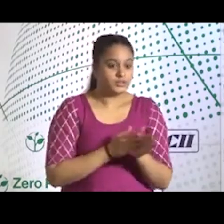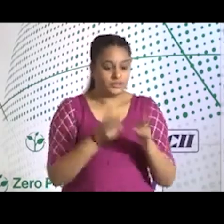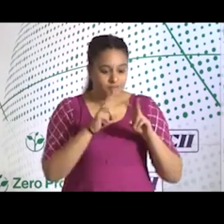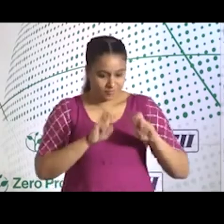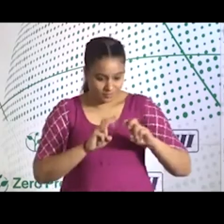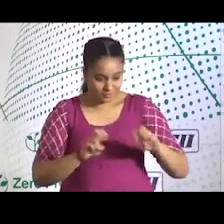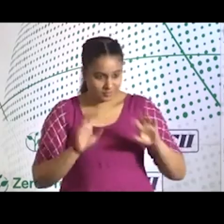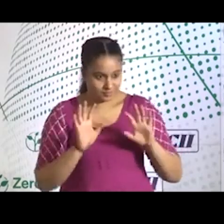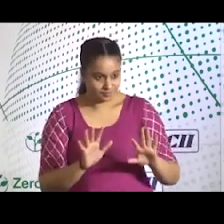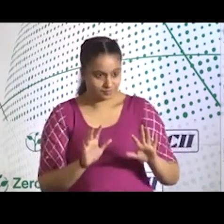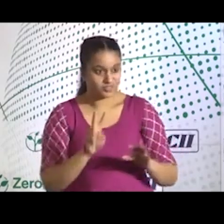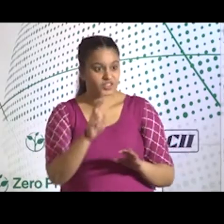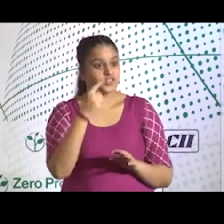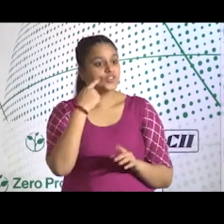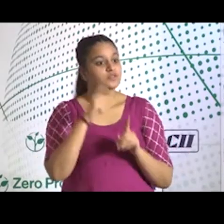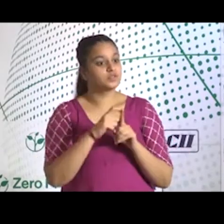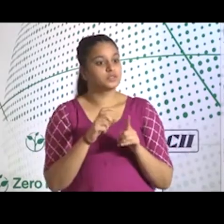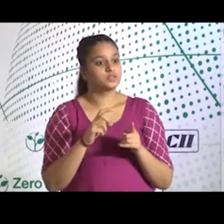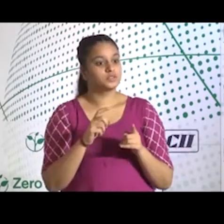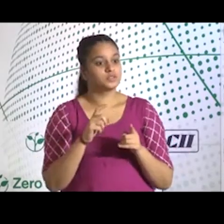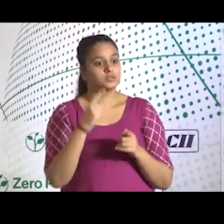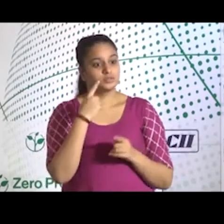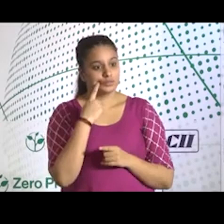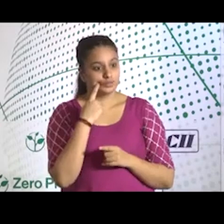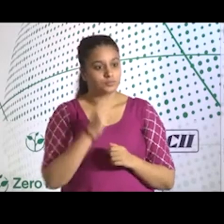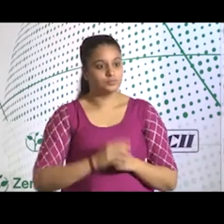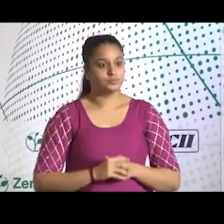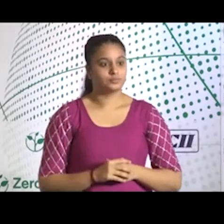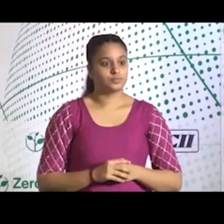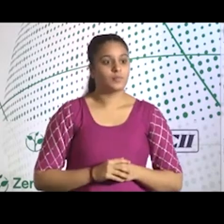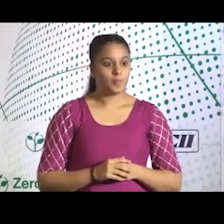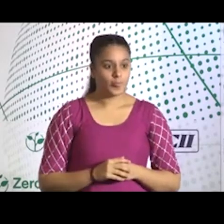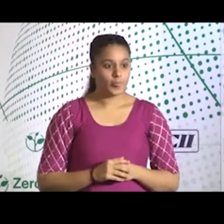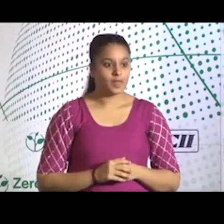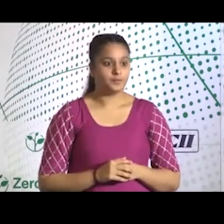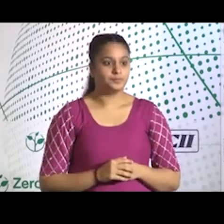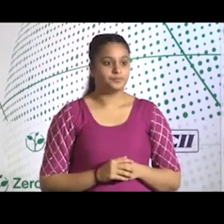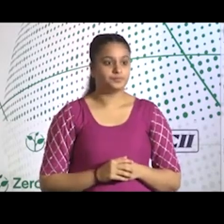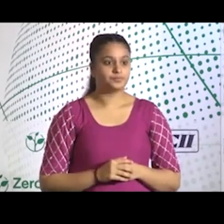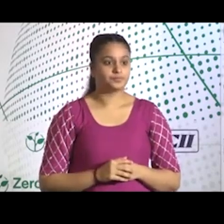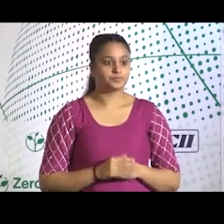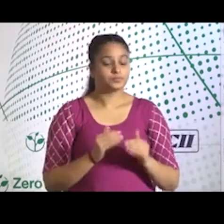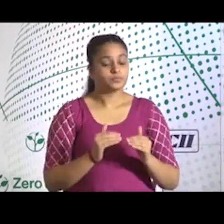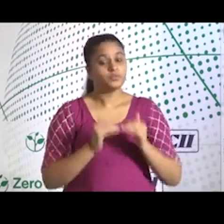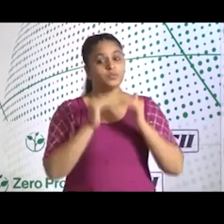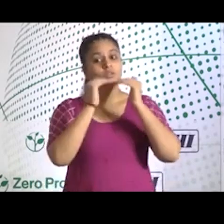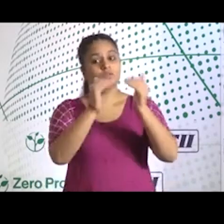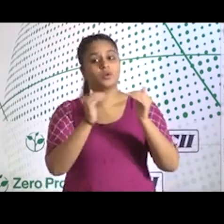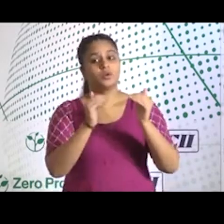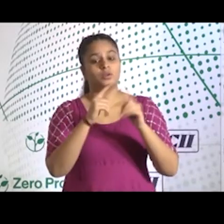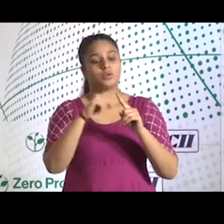which came out from BD, I think earlier this year when they took the top ten apps that were used by Indians and they checked